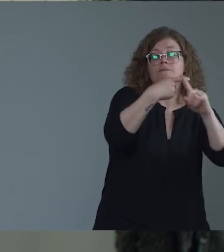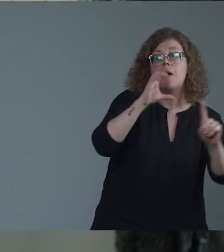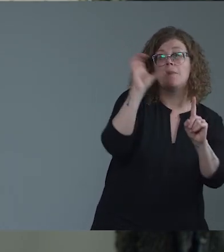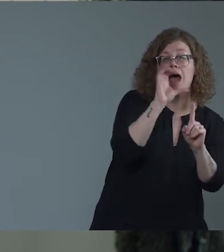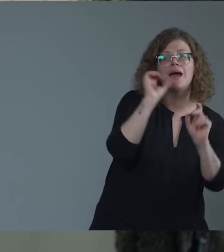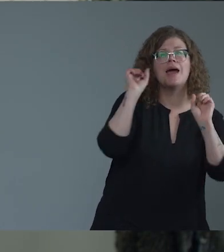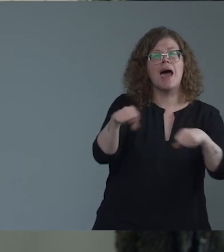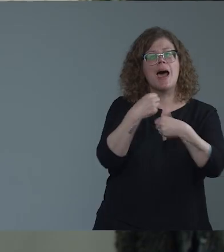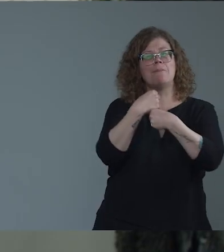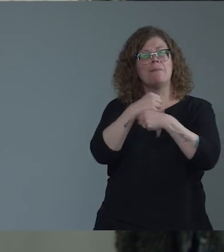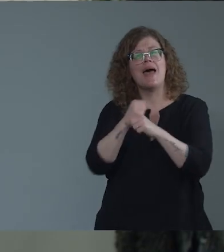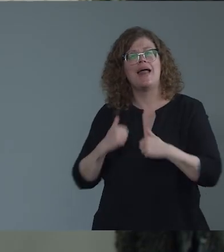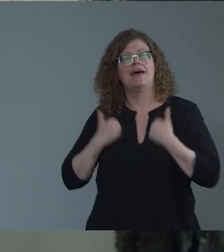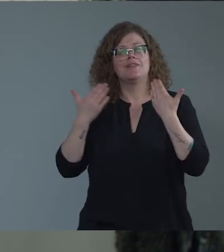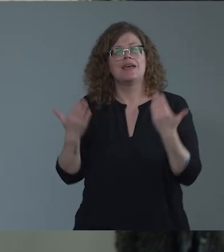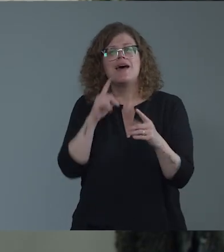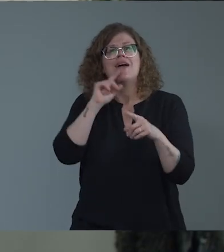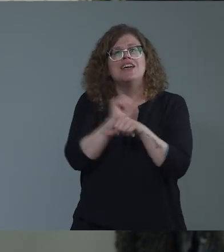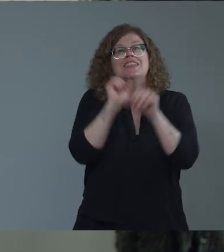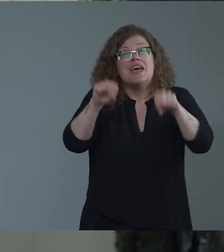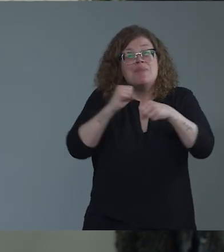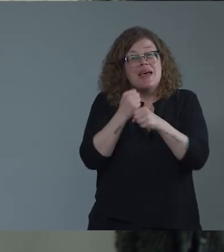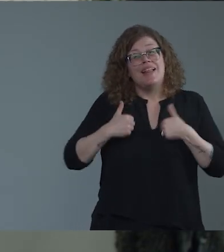And it also creates opportunities for our artists, from Calgary